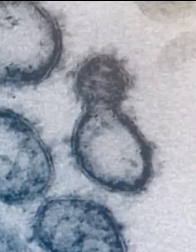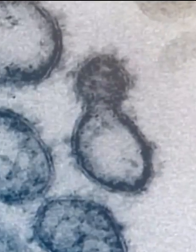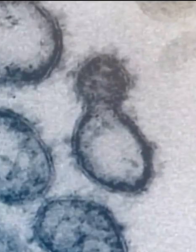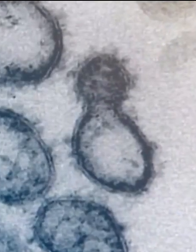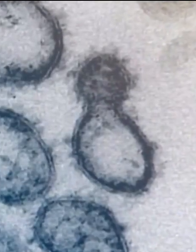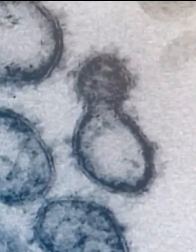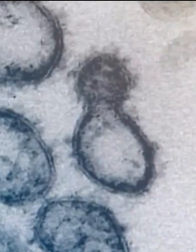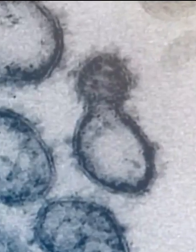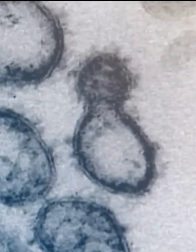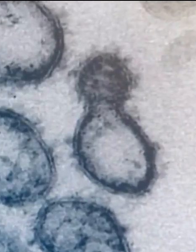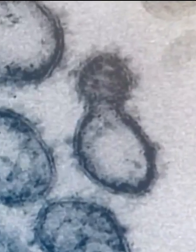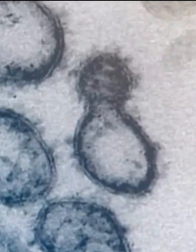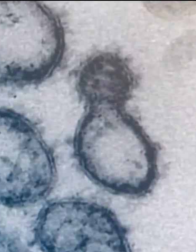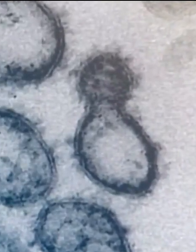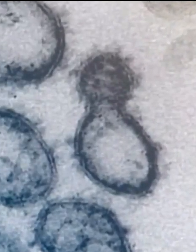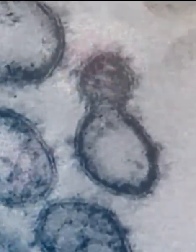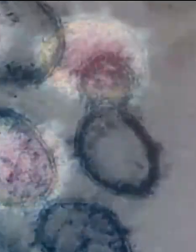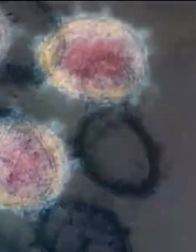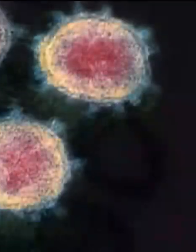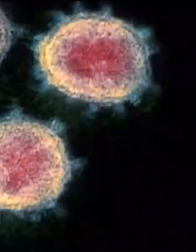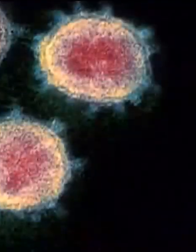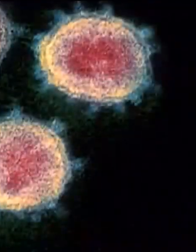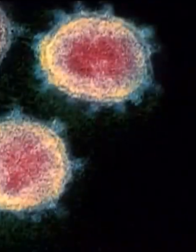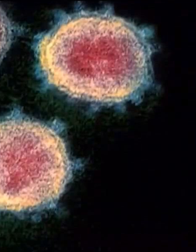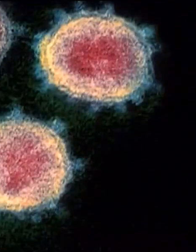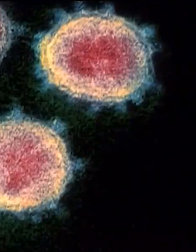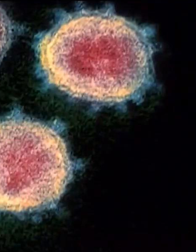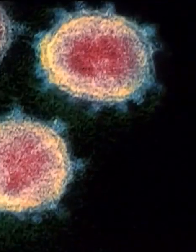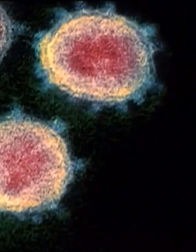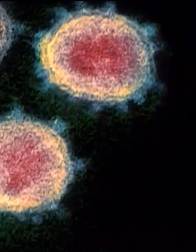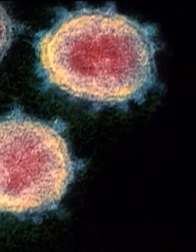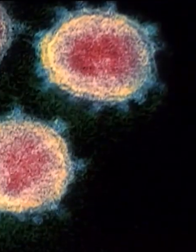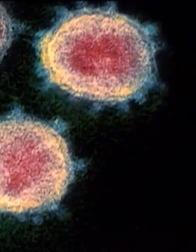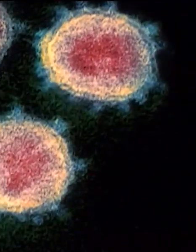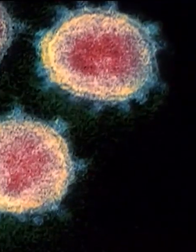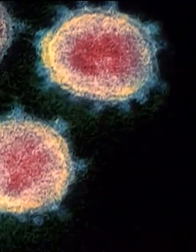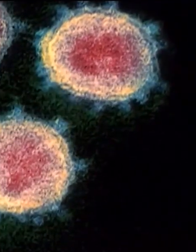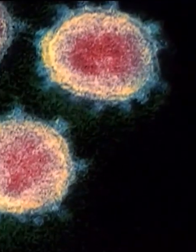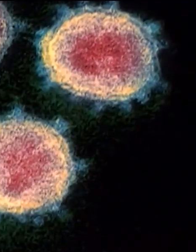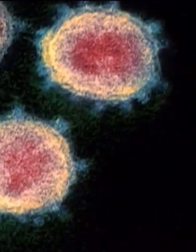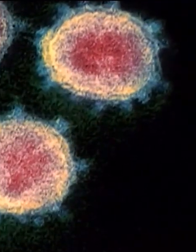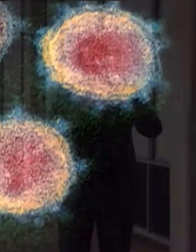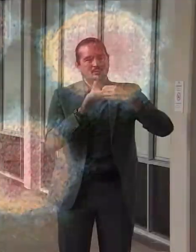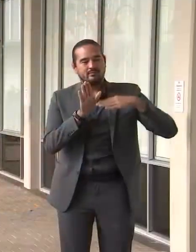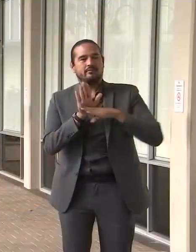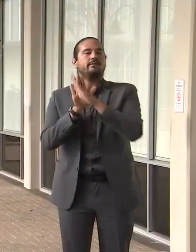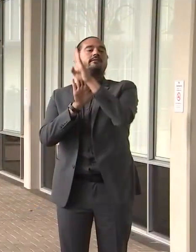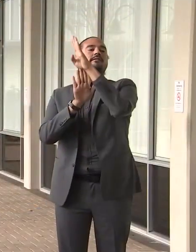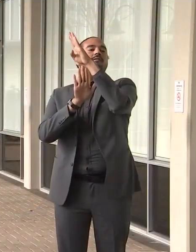guidelines. KTVU South Bay reporter Jesse Gary has this story. Two years ago to the day